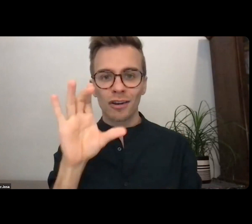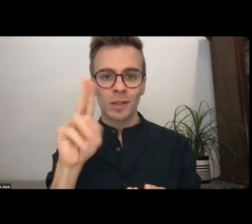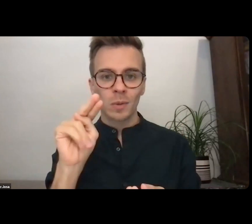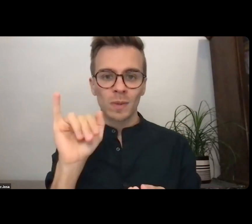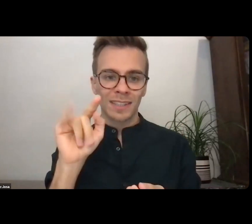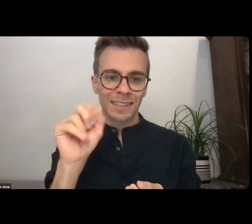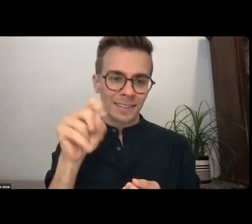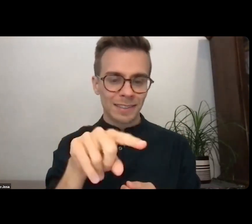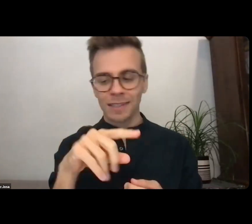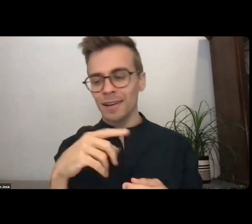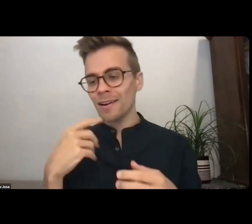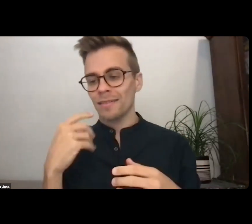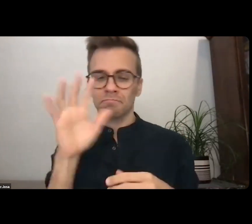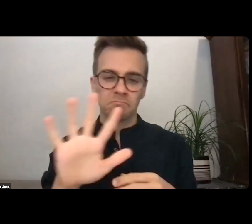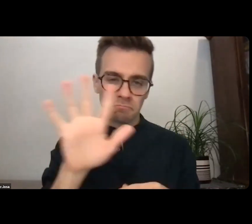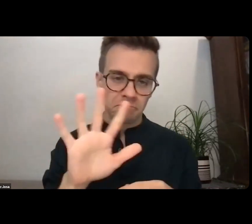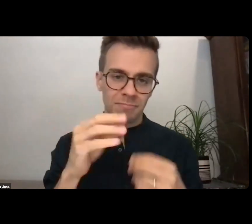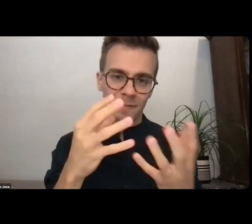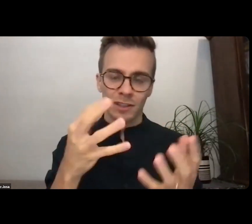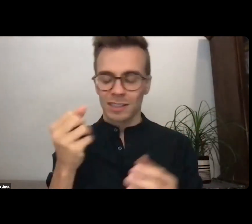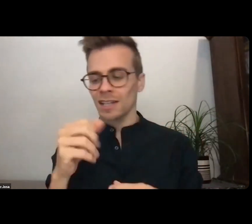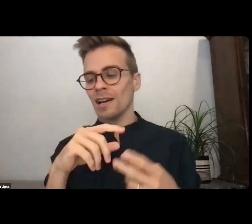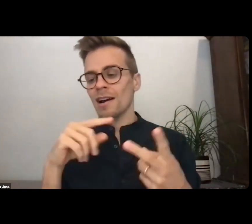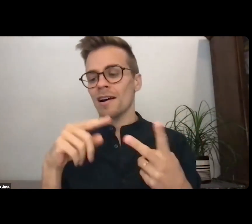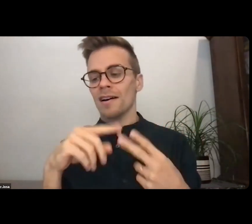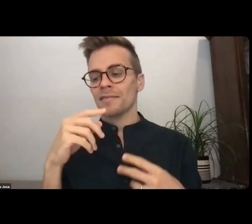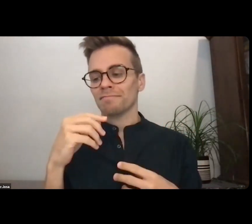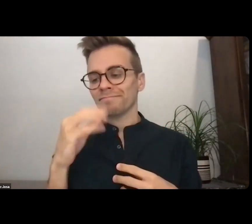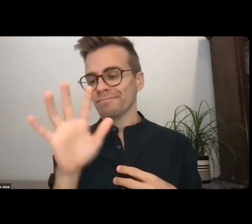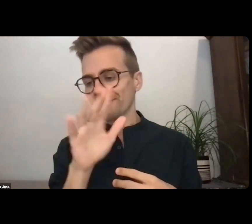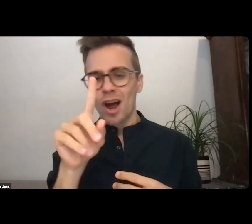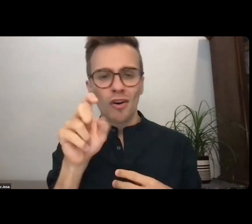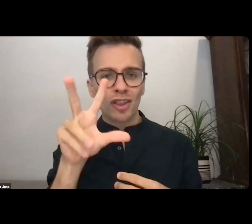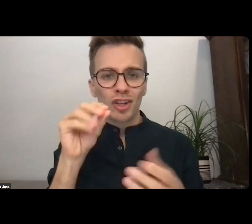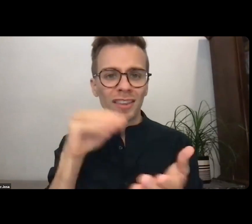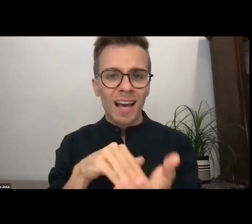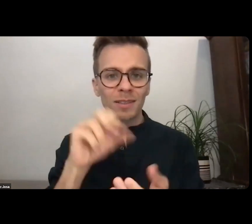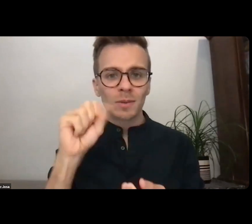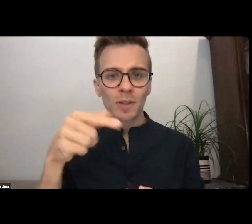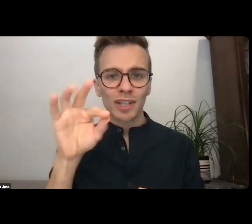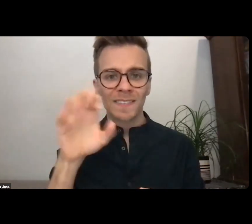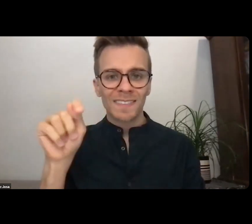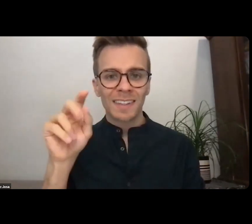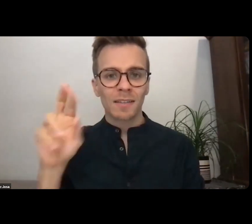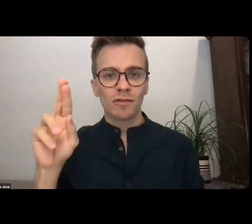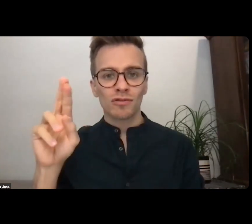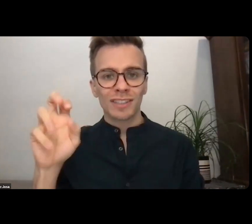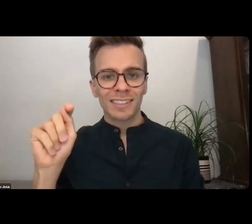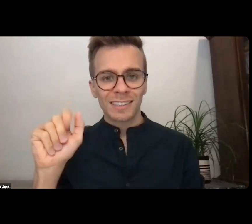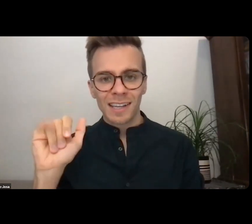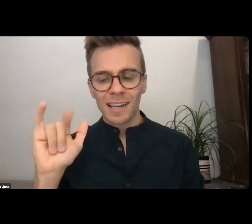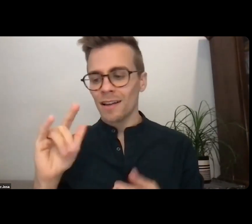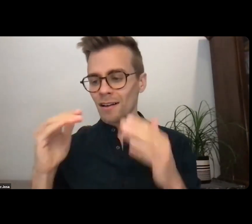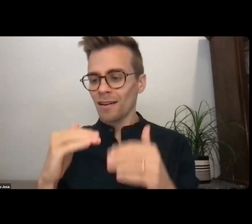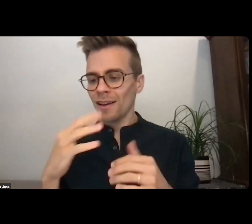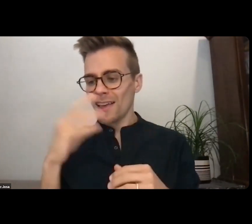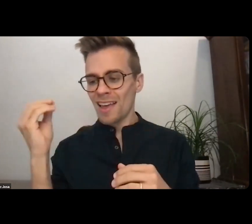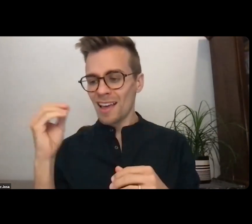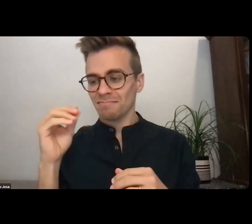They’ve developed 1,800 residential units give or take, and 130,000 square feet of retail